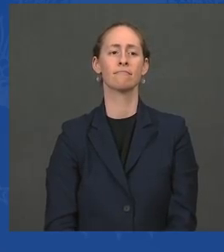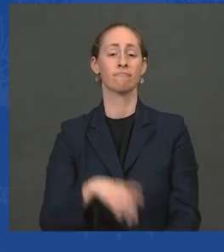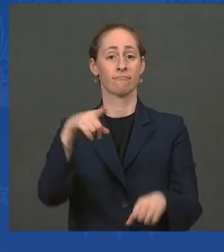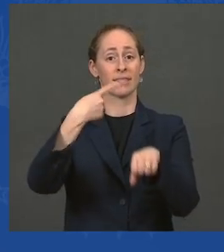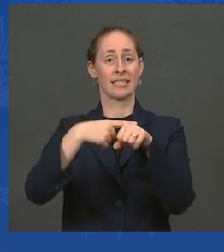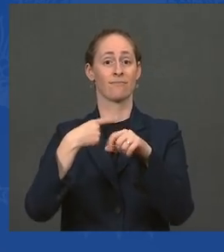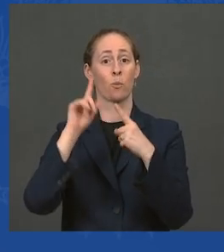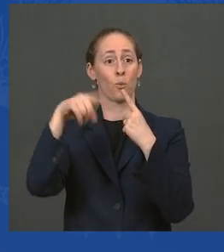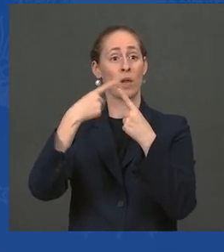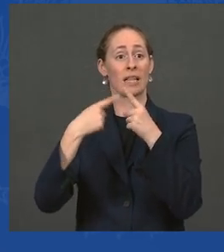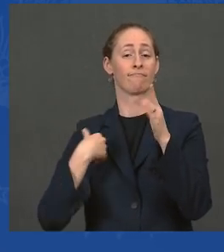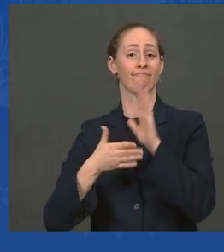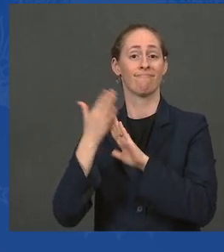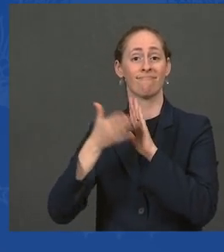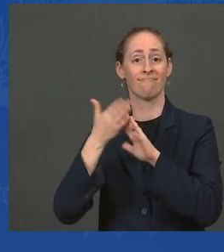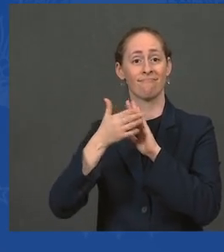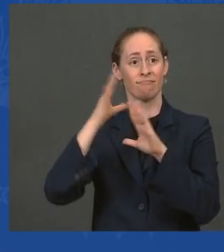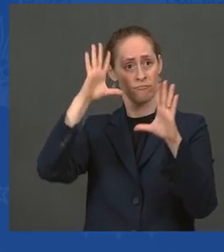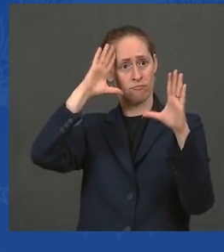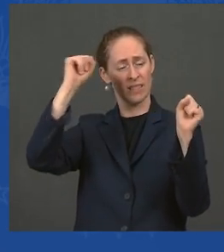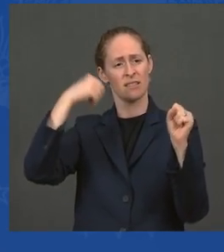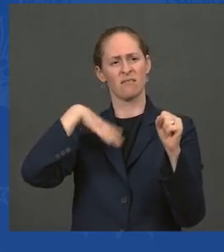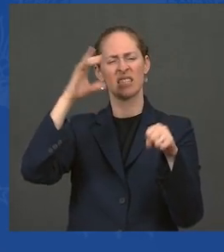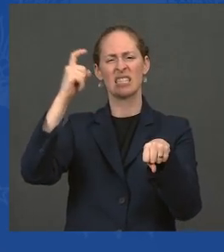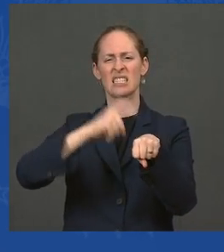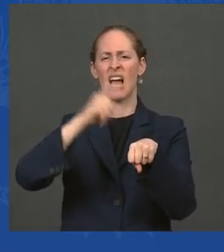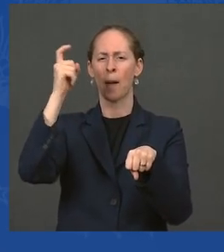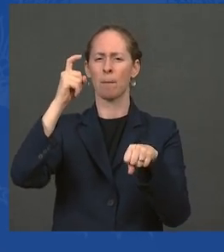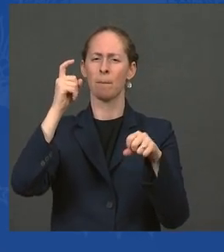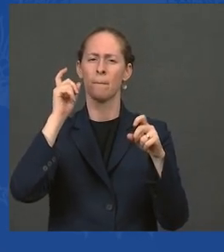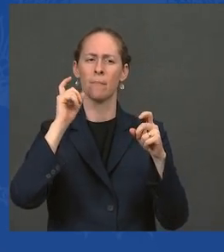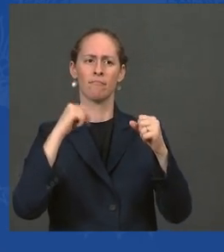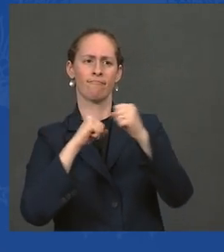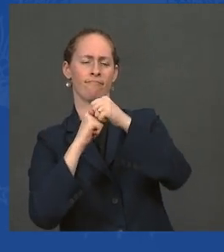to rebuild the backbone of the nation. And by that, I was very precise: